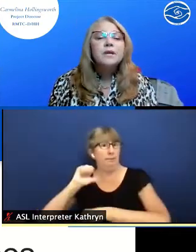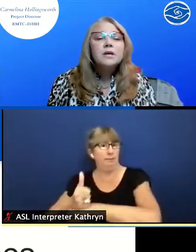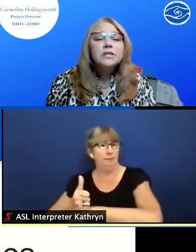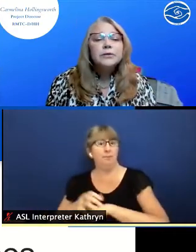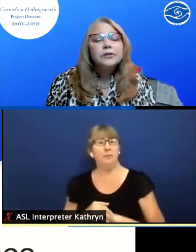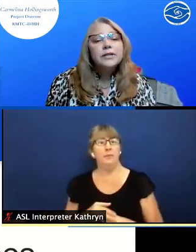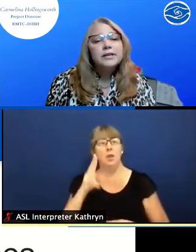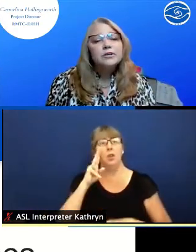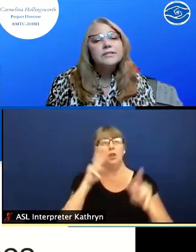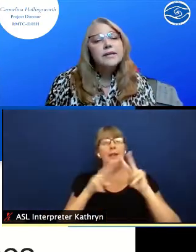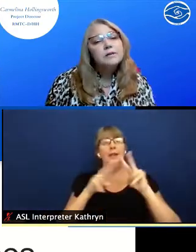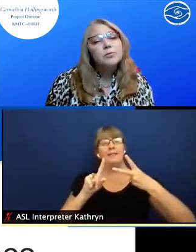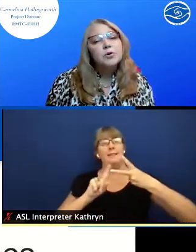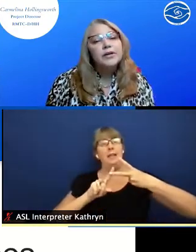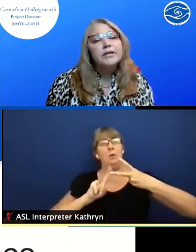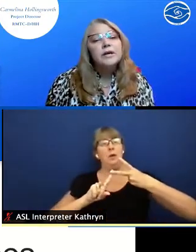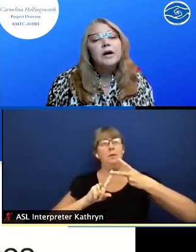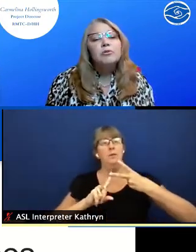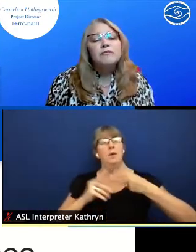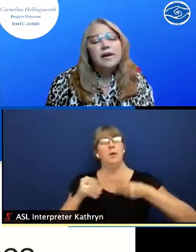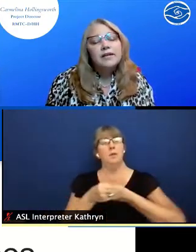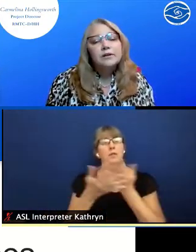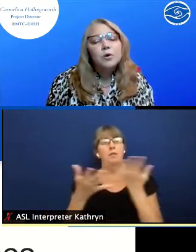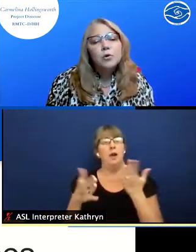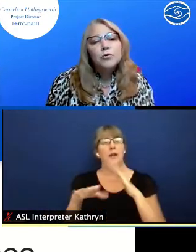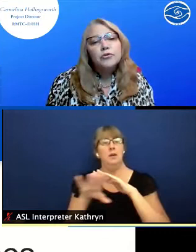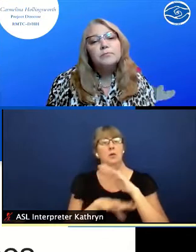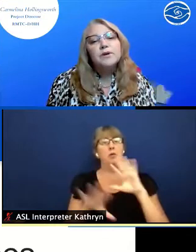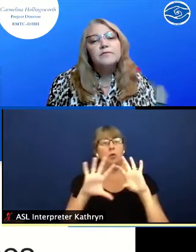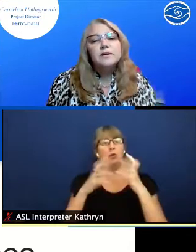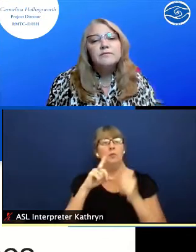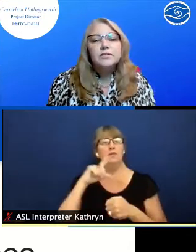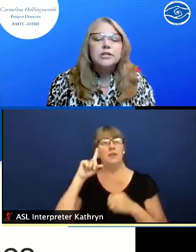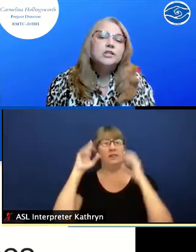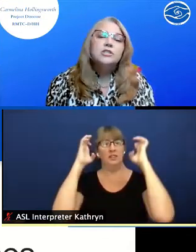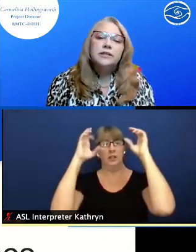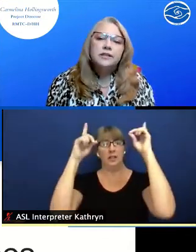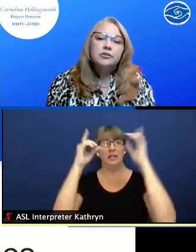So in looking at our second bullet, providing a core group of deaf education leaders to